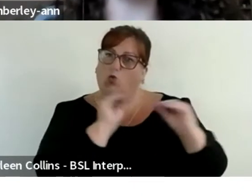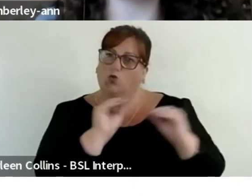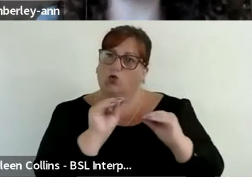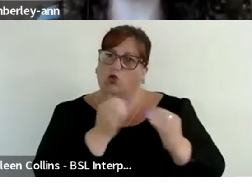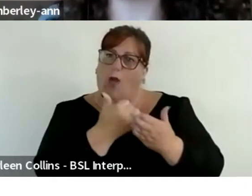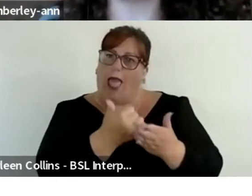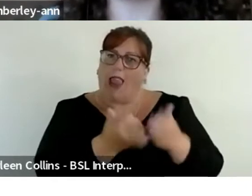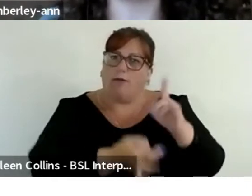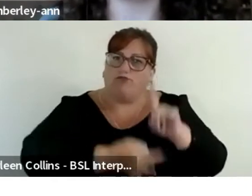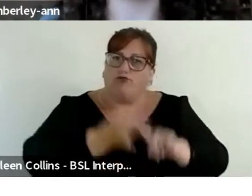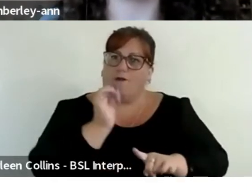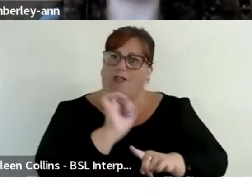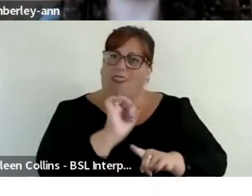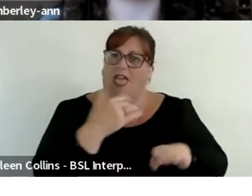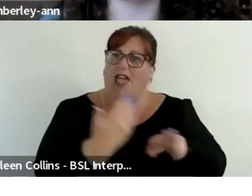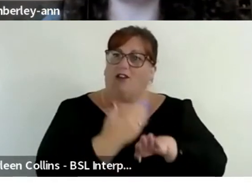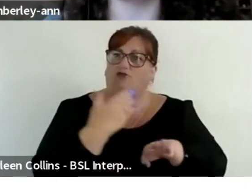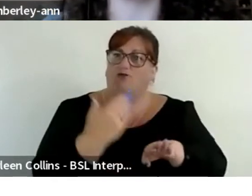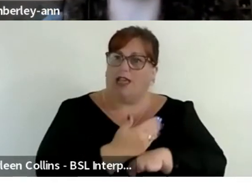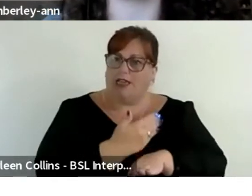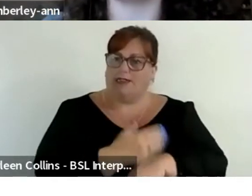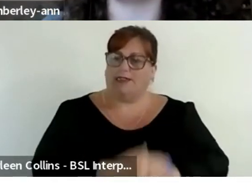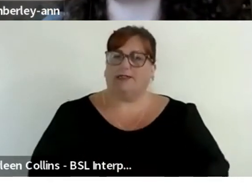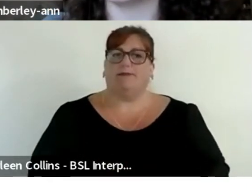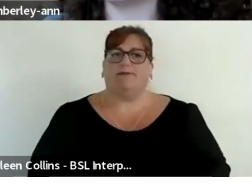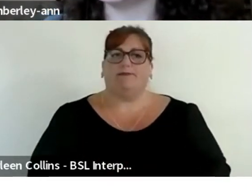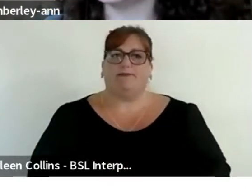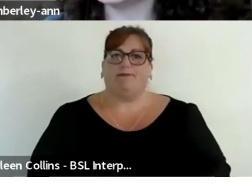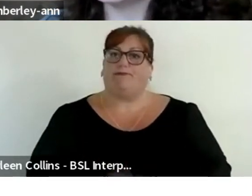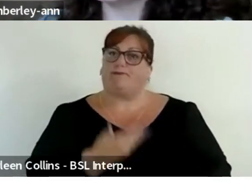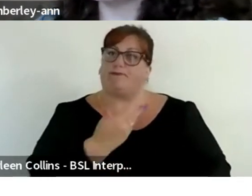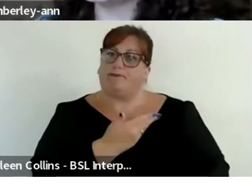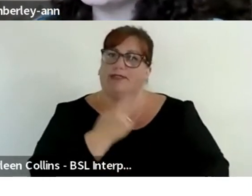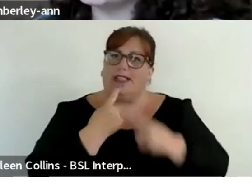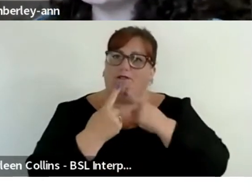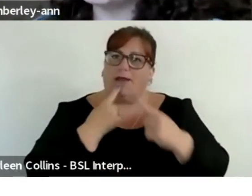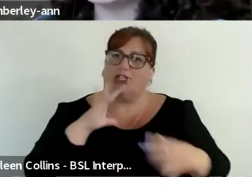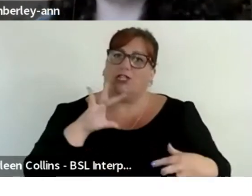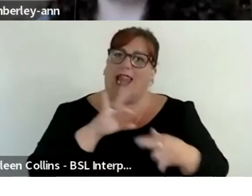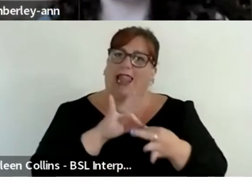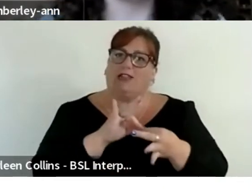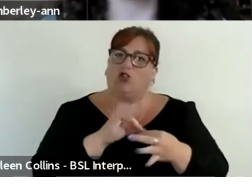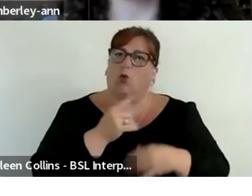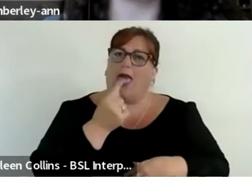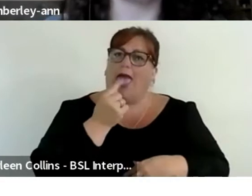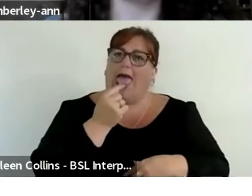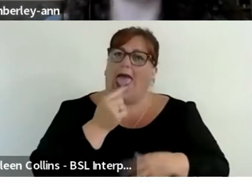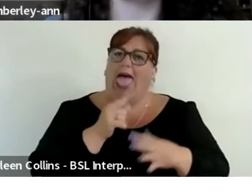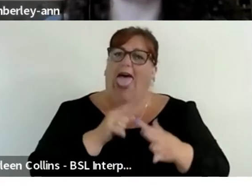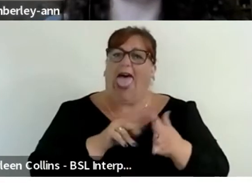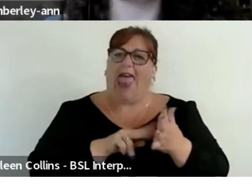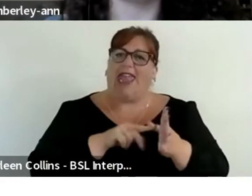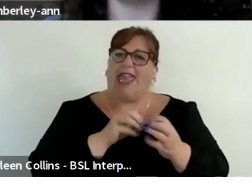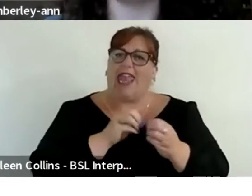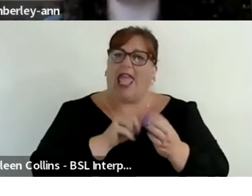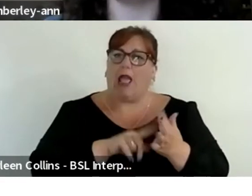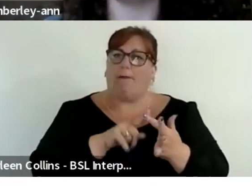This is a bit of information about our enablement strategy and approach. It's part of the overall inclusion strategy.